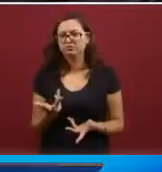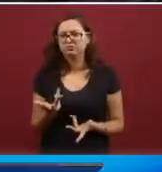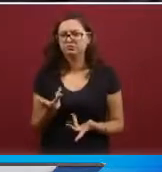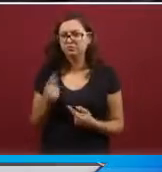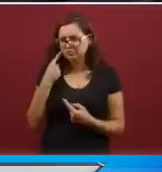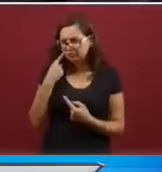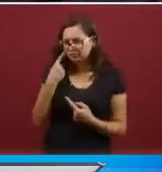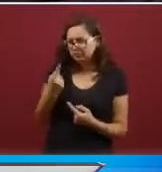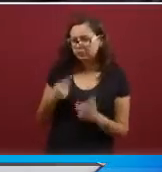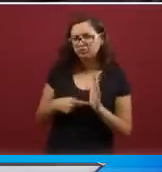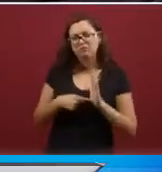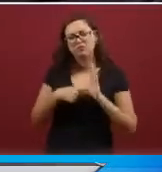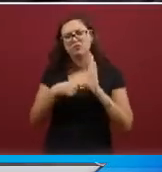3. Protection Against Works